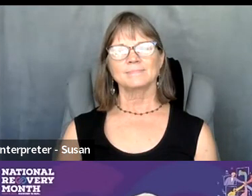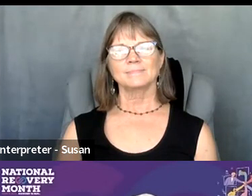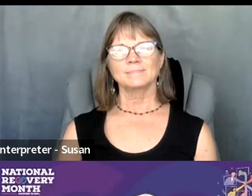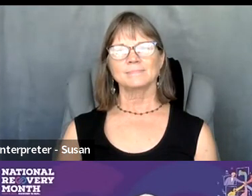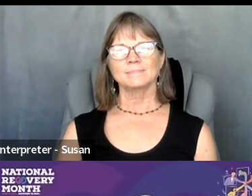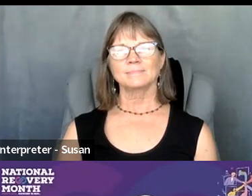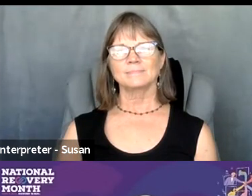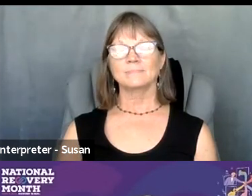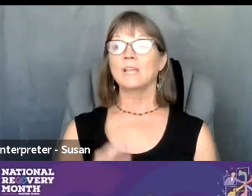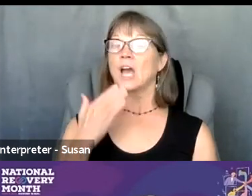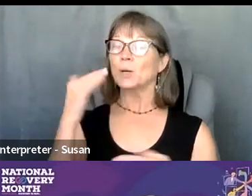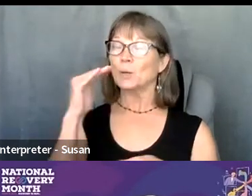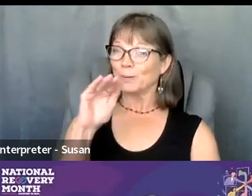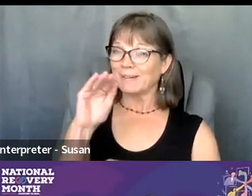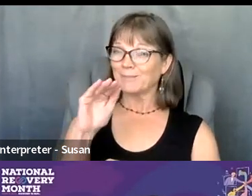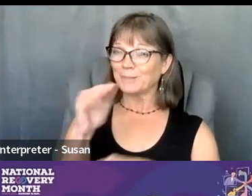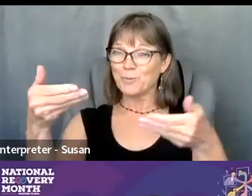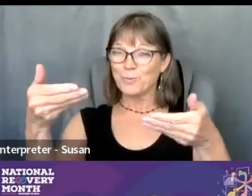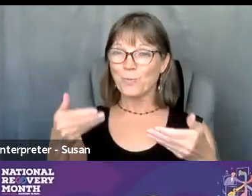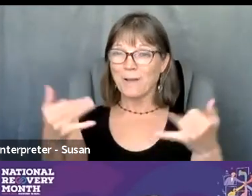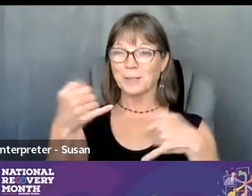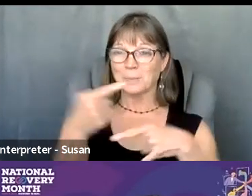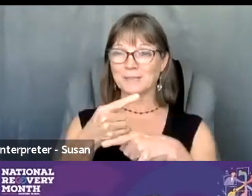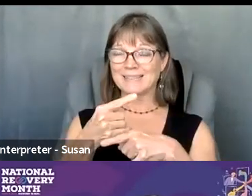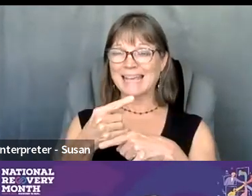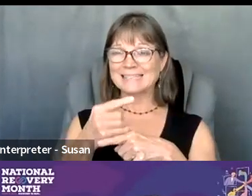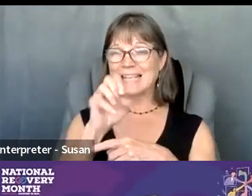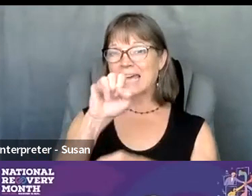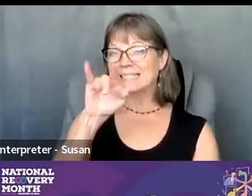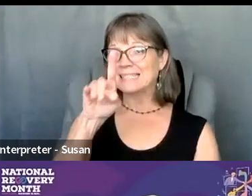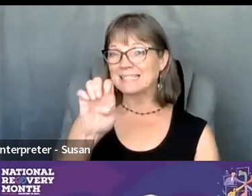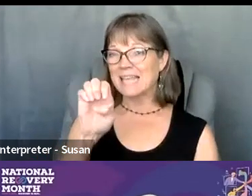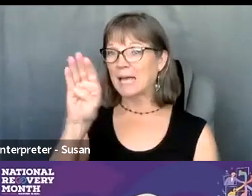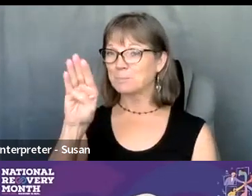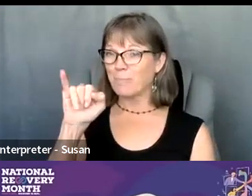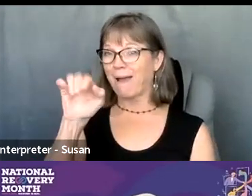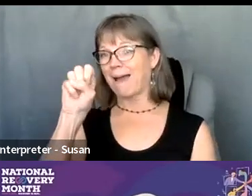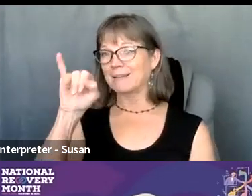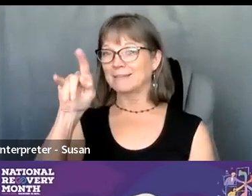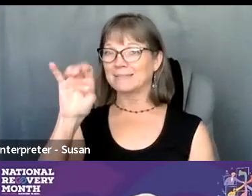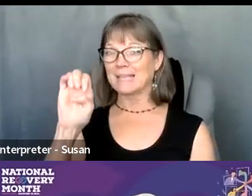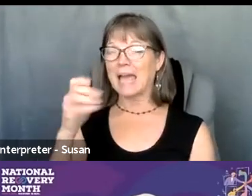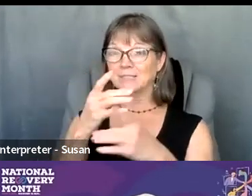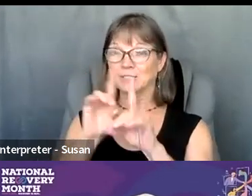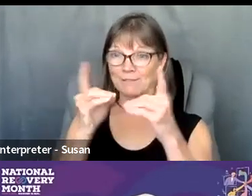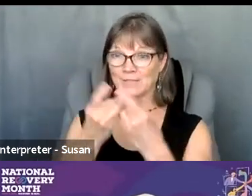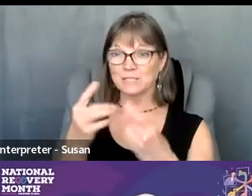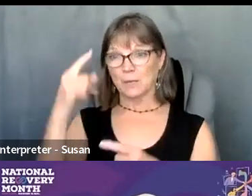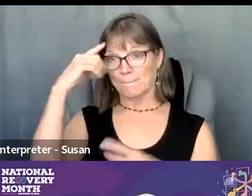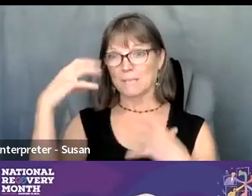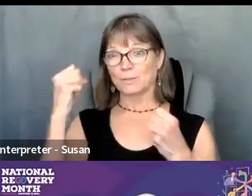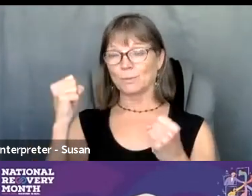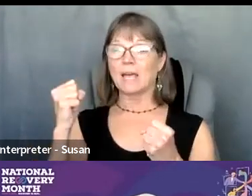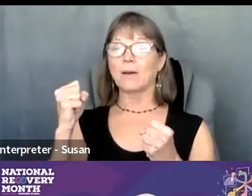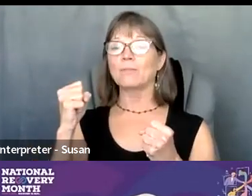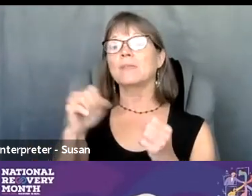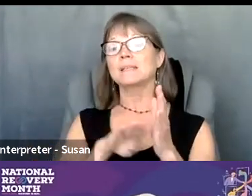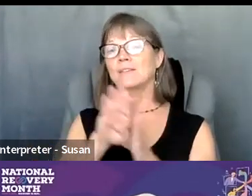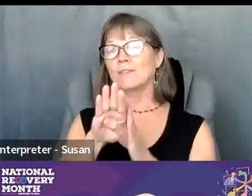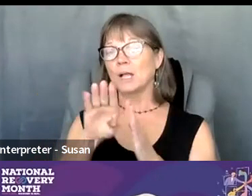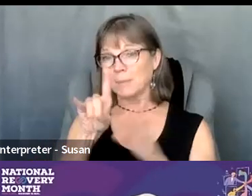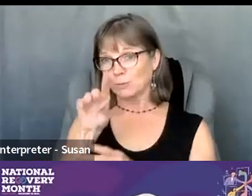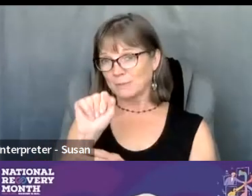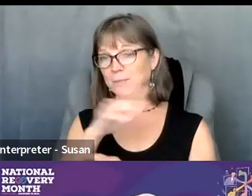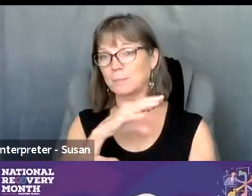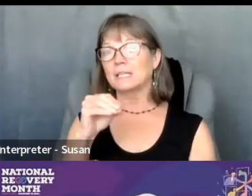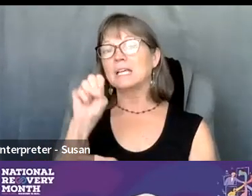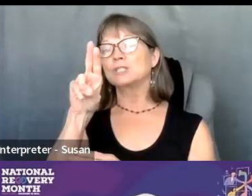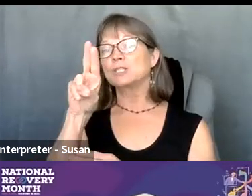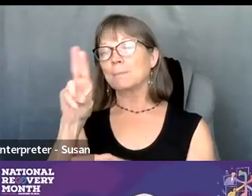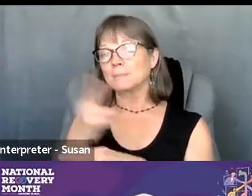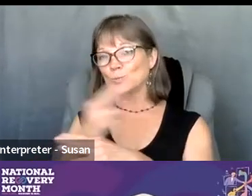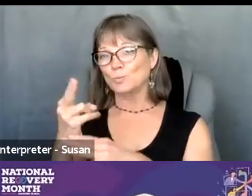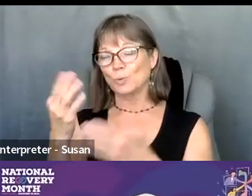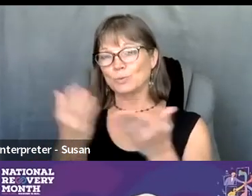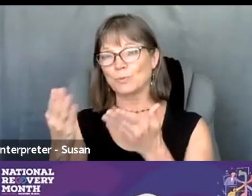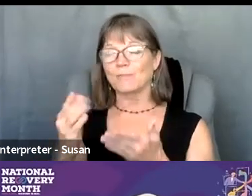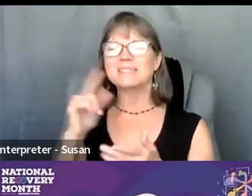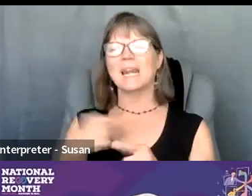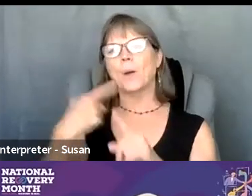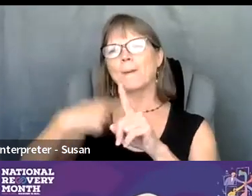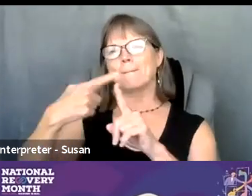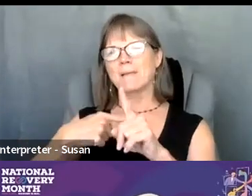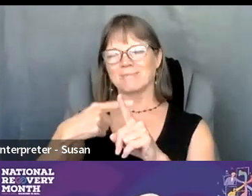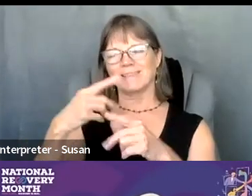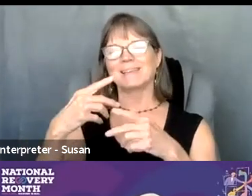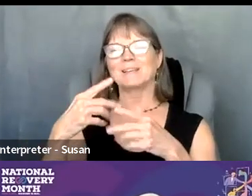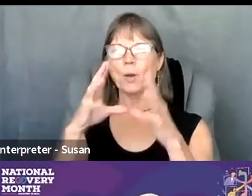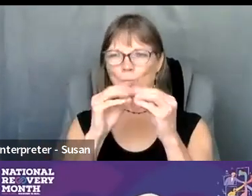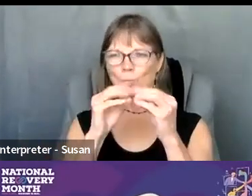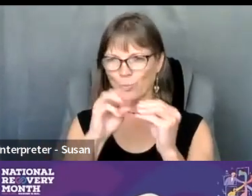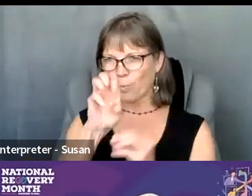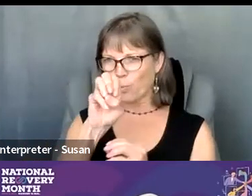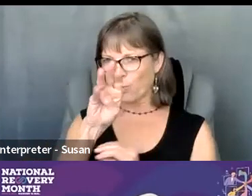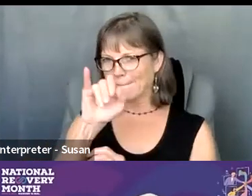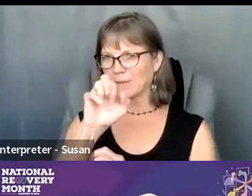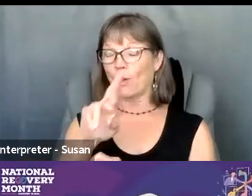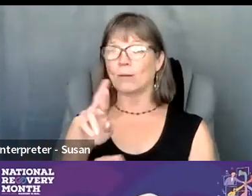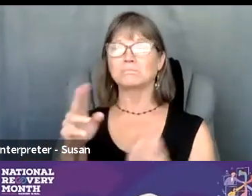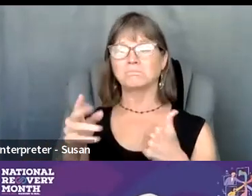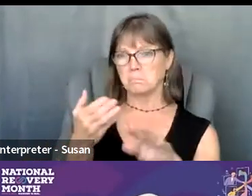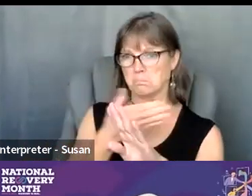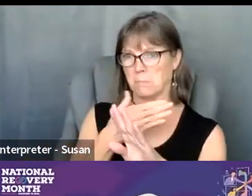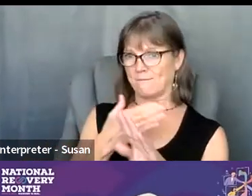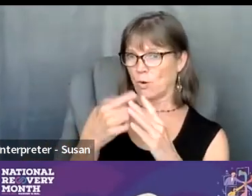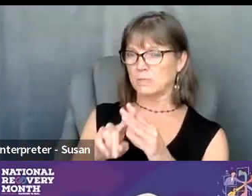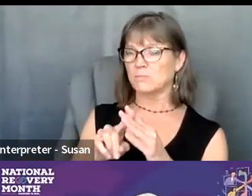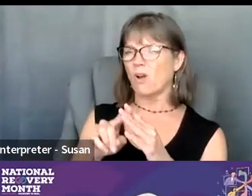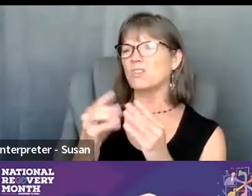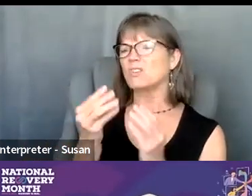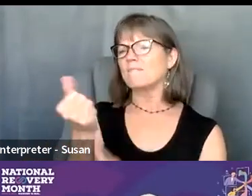Strategy Planning Office: Good afternoon and welcome to today's side by side with the division of mental health, developmental disabilities and substance. Use services improving our system together monthly Webinar before we get started. Here are a few reminders about the Webinar technology.